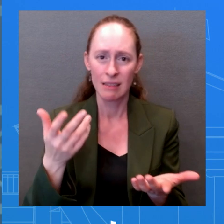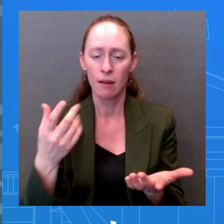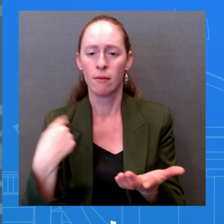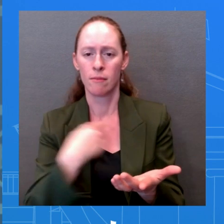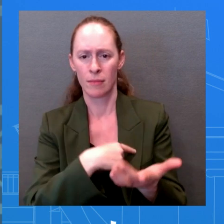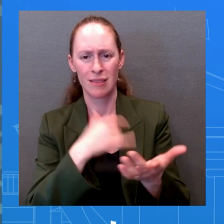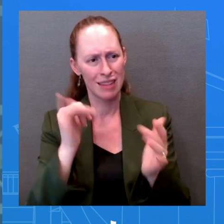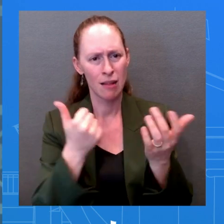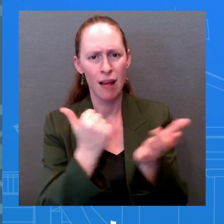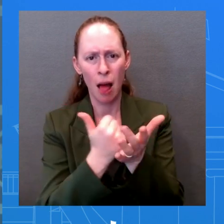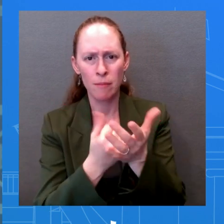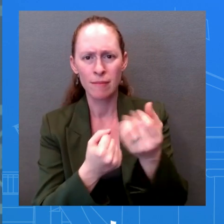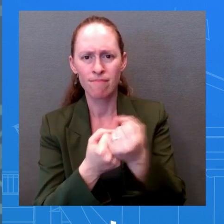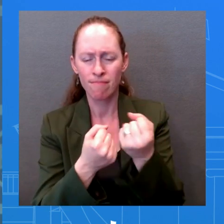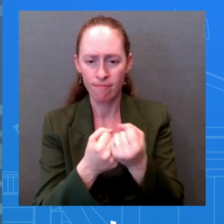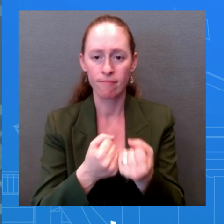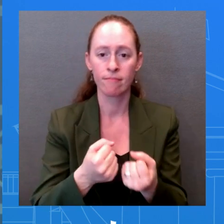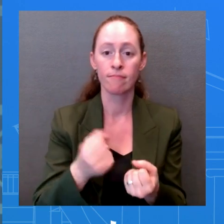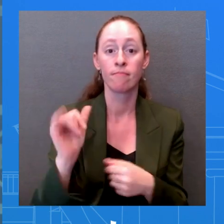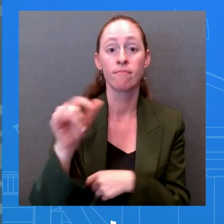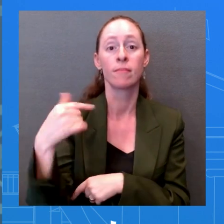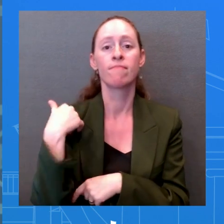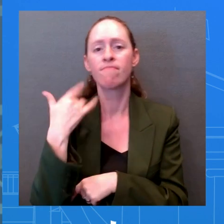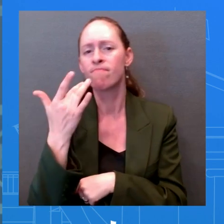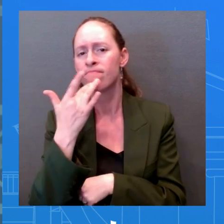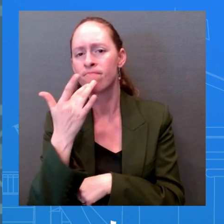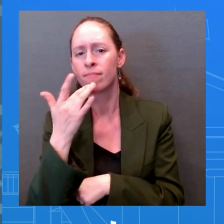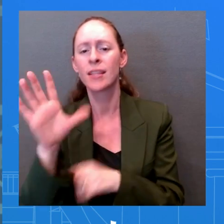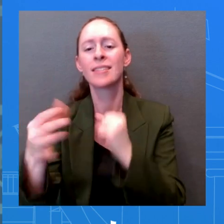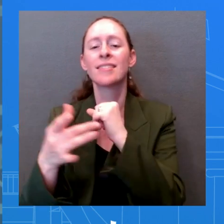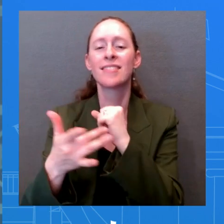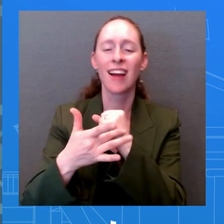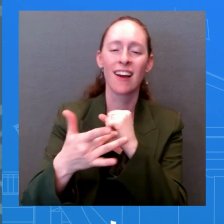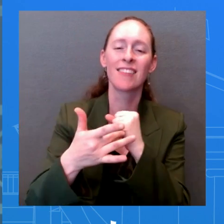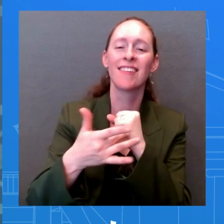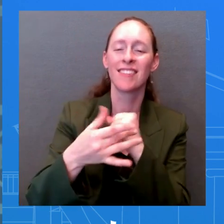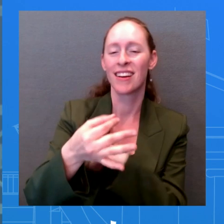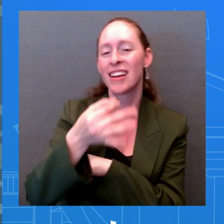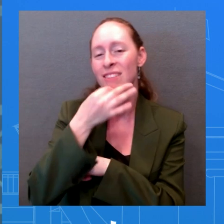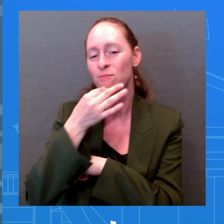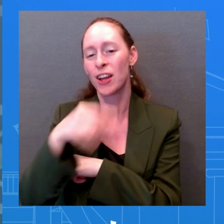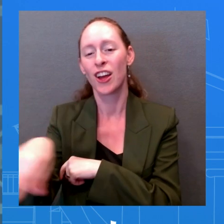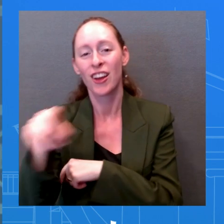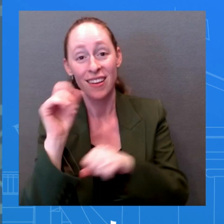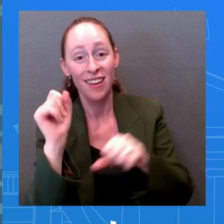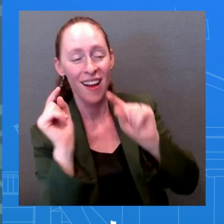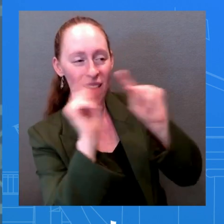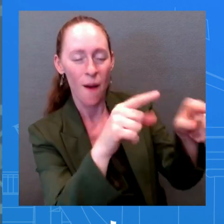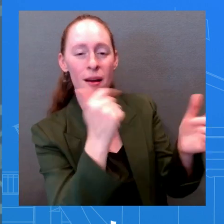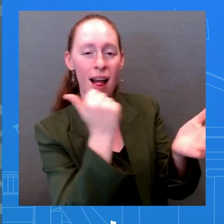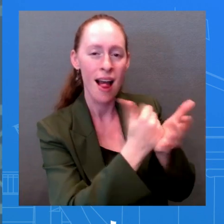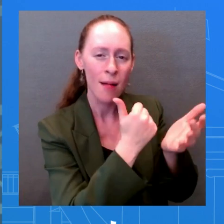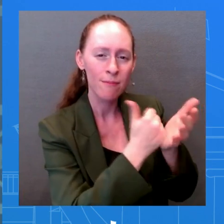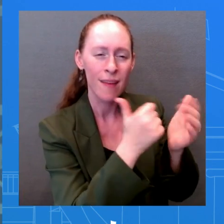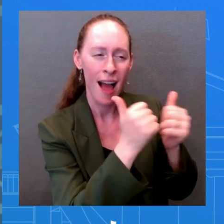to assist with the public health impacts of the flood. Again, since 2010 floods, the United States has supported preparedness,